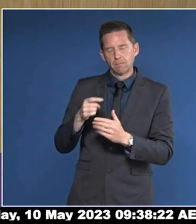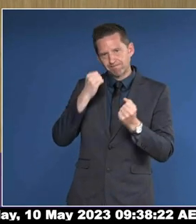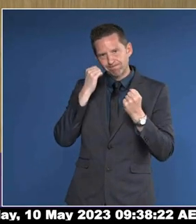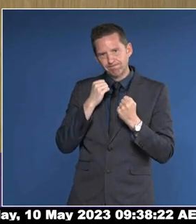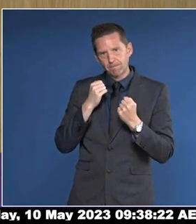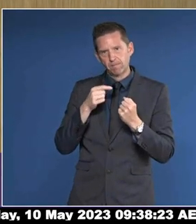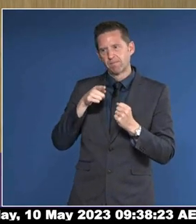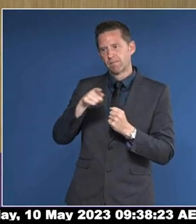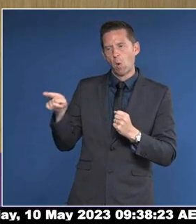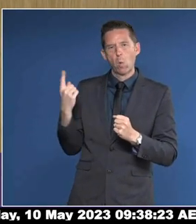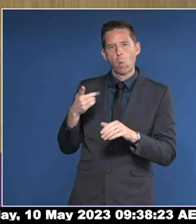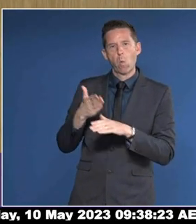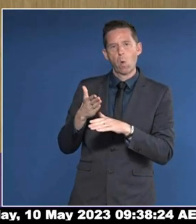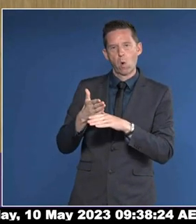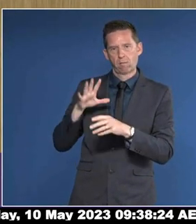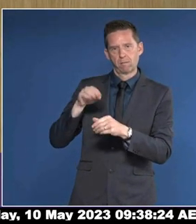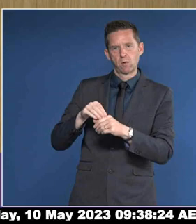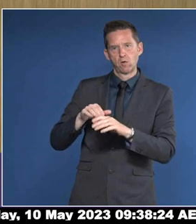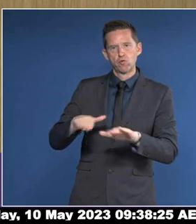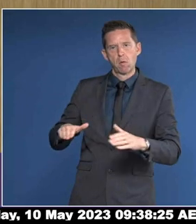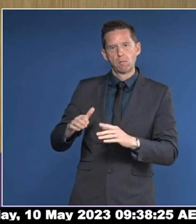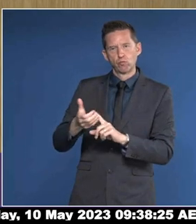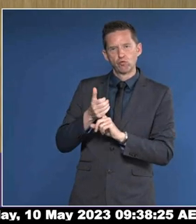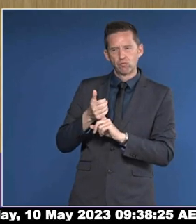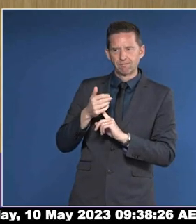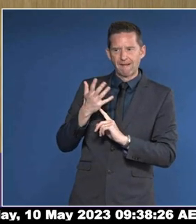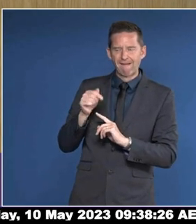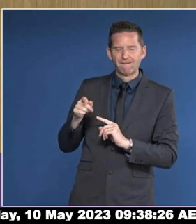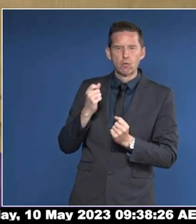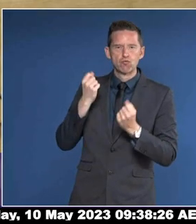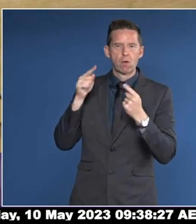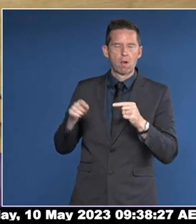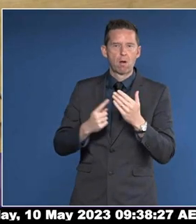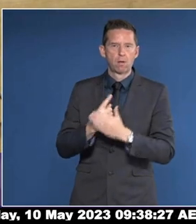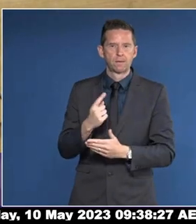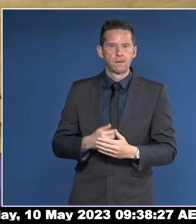And in terms of responding to neglect, if we look at the totality of the